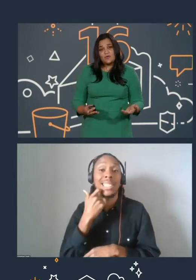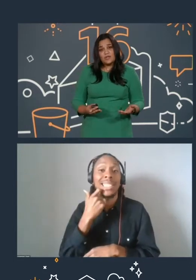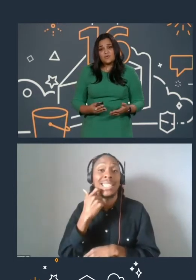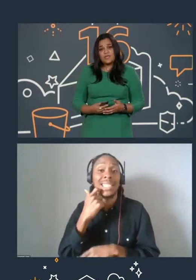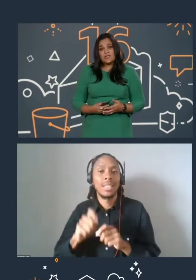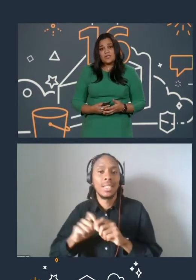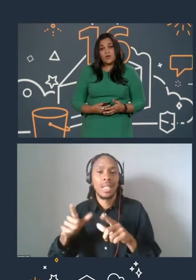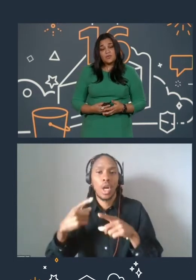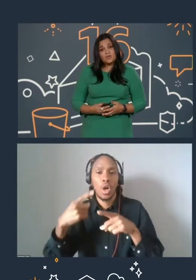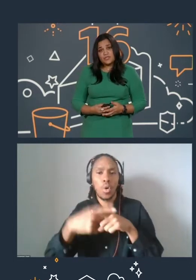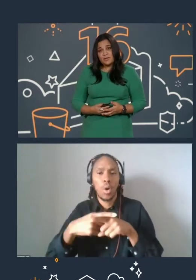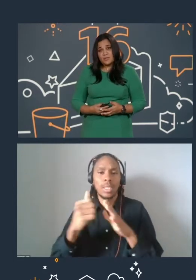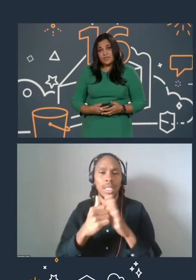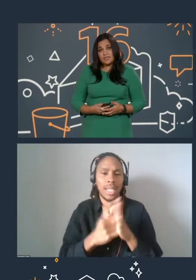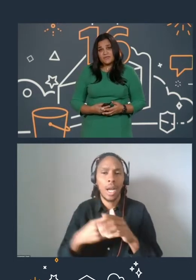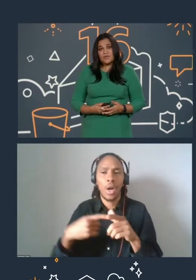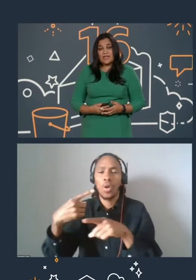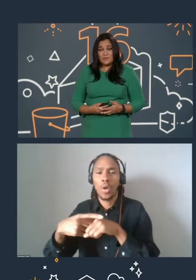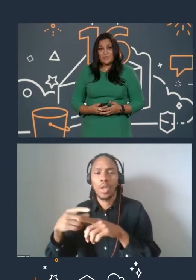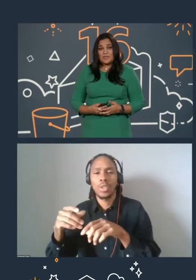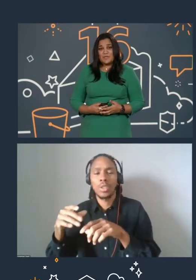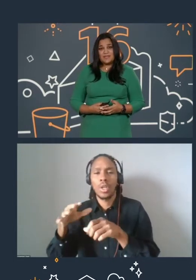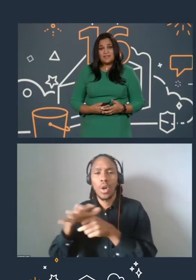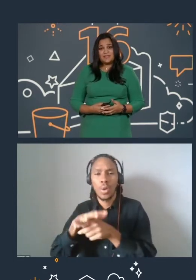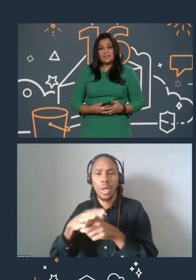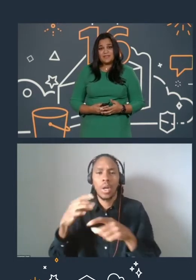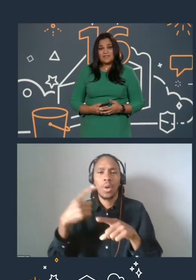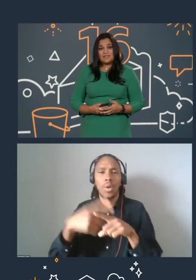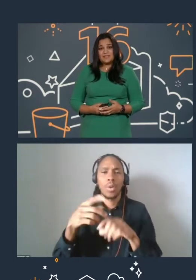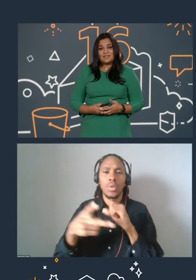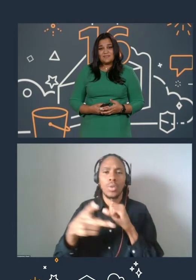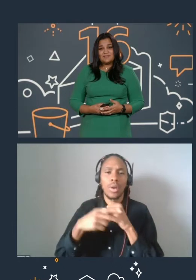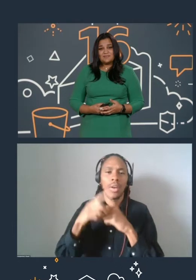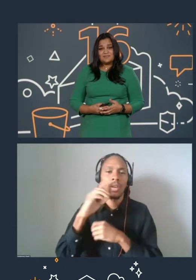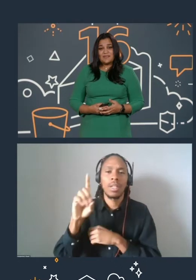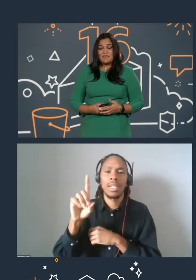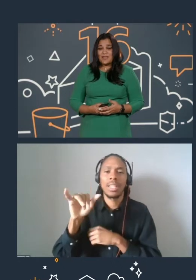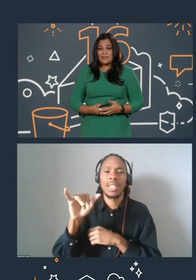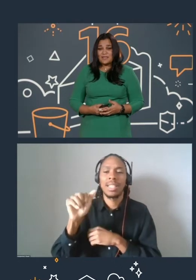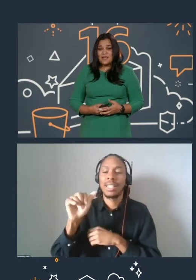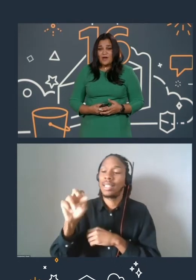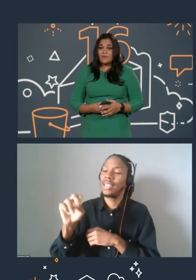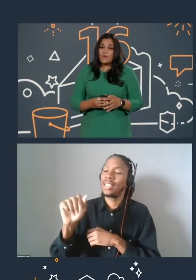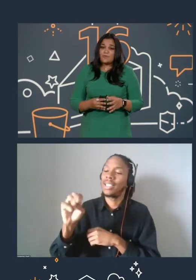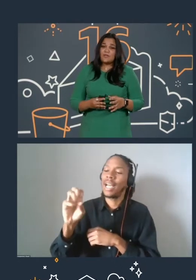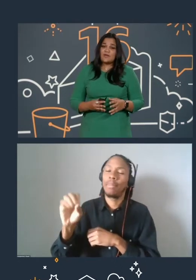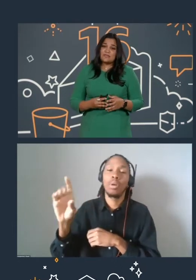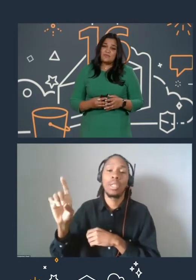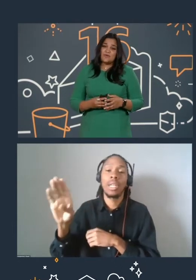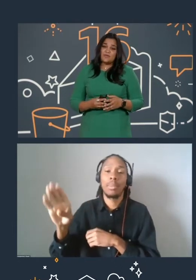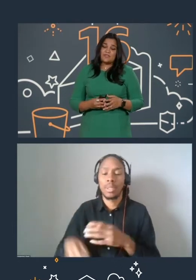cross-region, and cold storage capabilities for DynamoDB. And finally, our fourth pillar has been focused